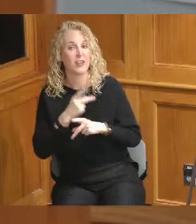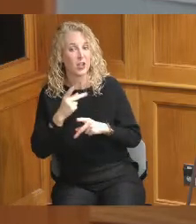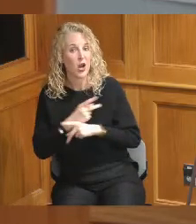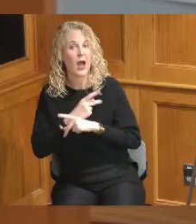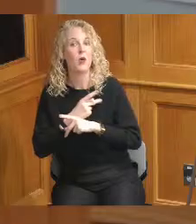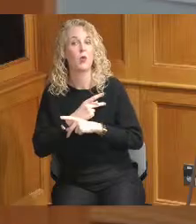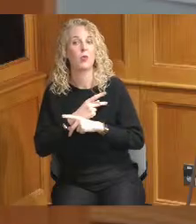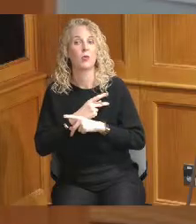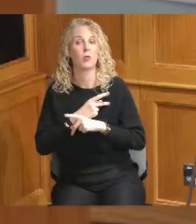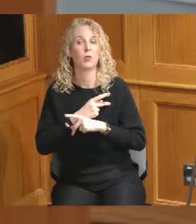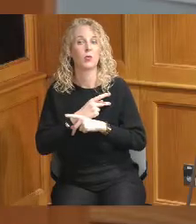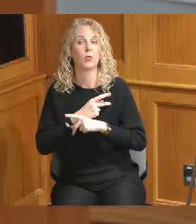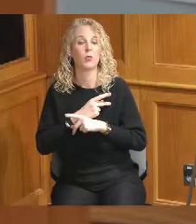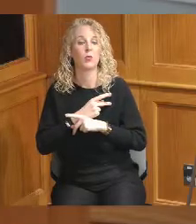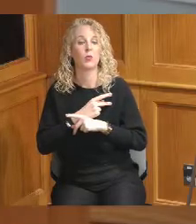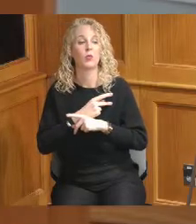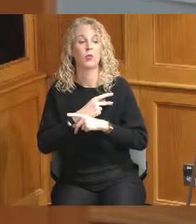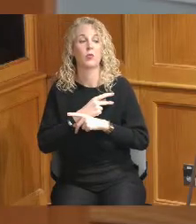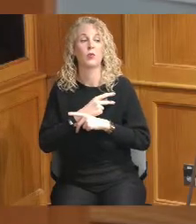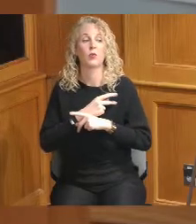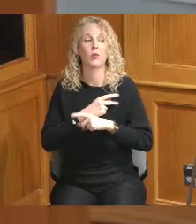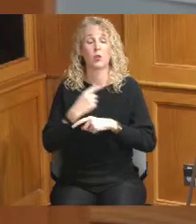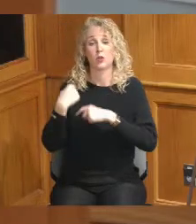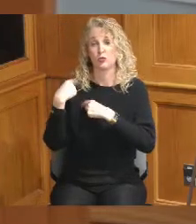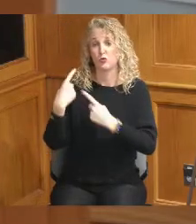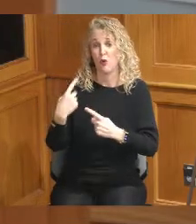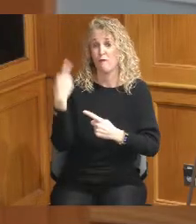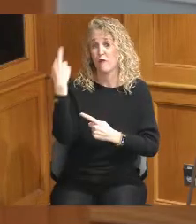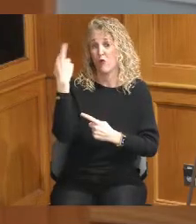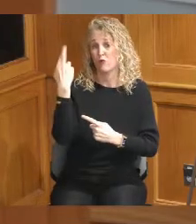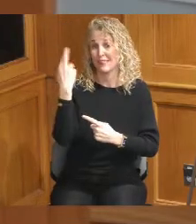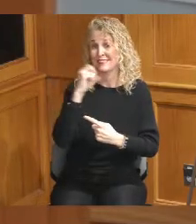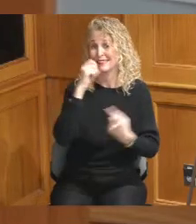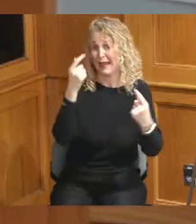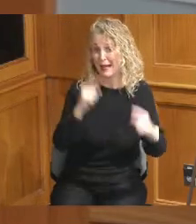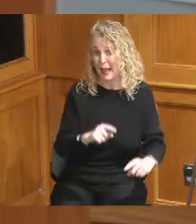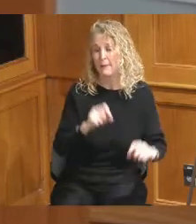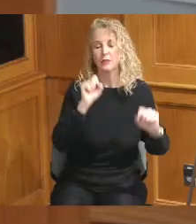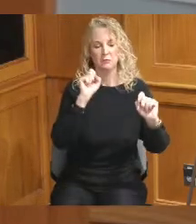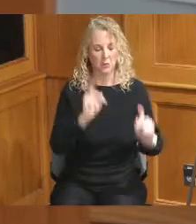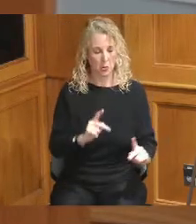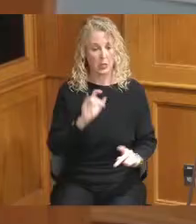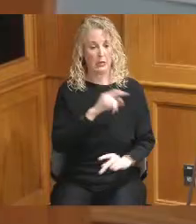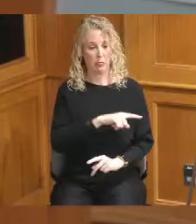to identify what has been blocking these things and how can funding and then also explaining the